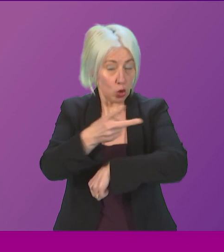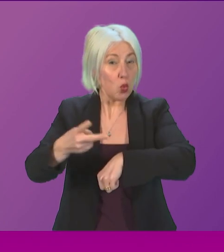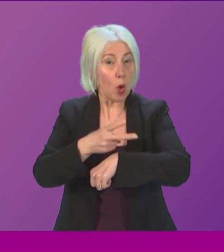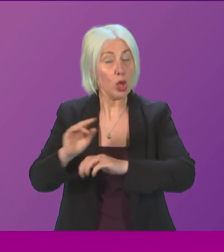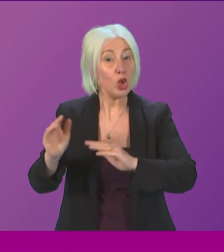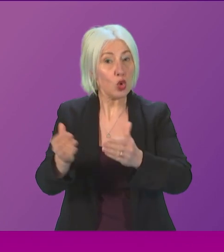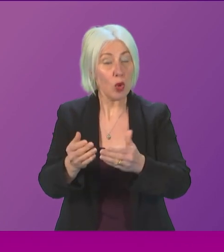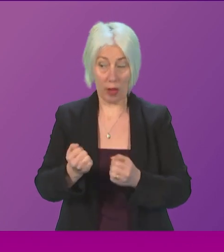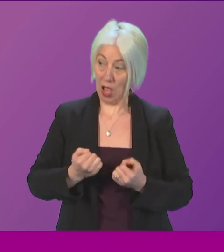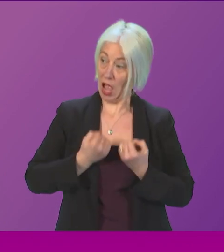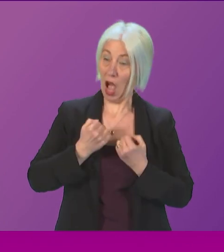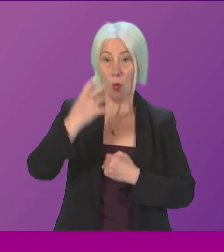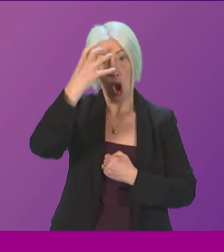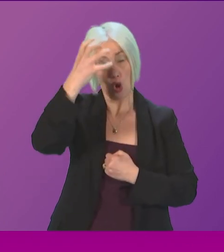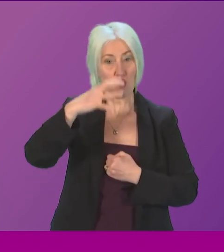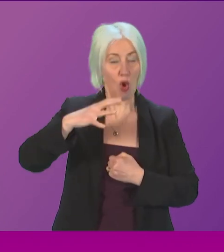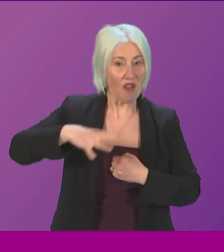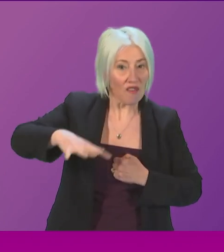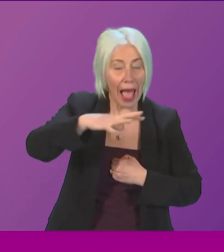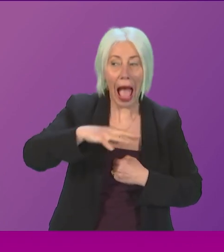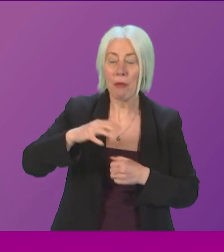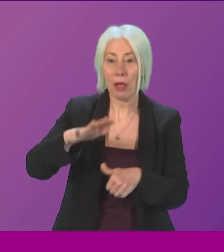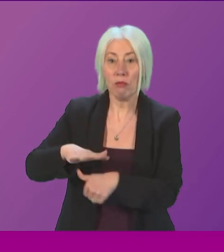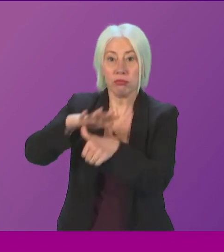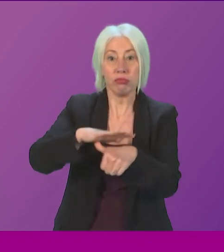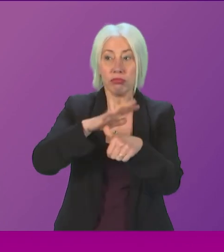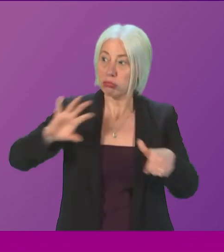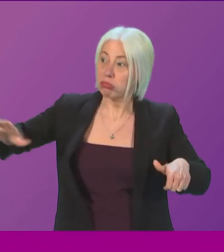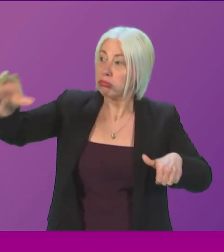Our own royal family, heads of state from around the world, members of European royal